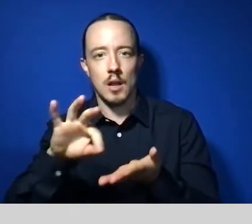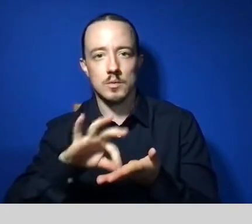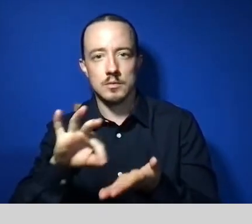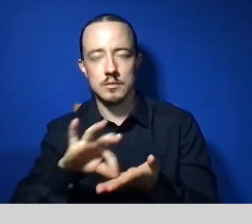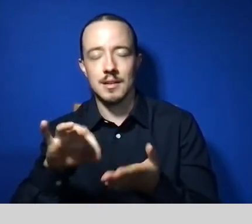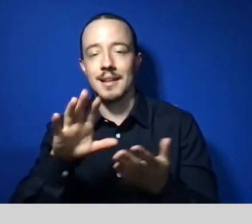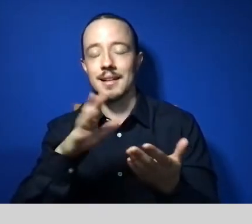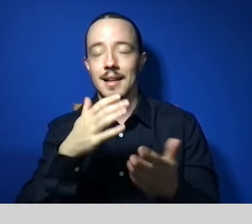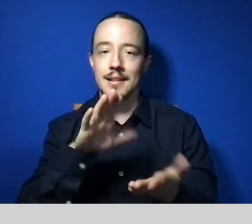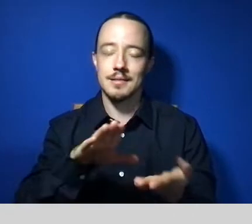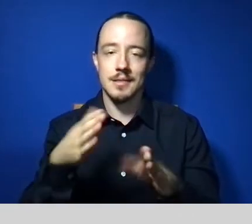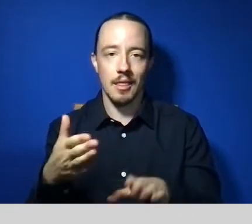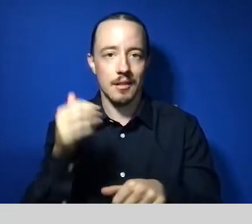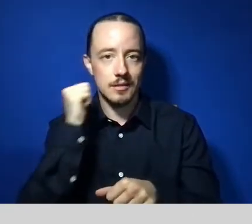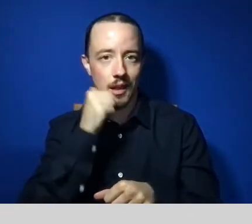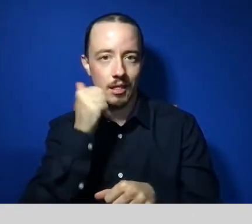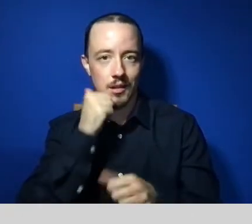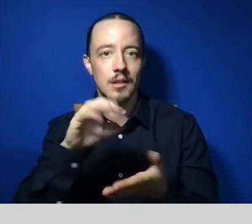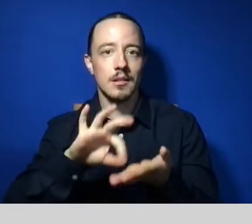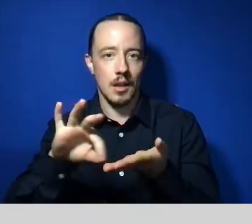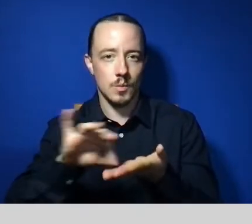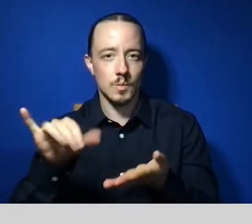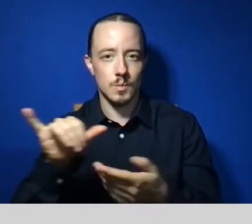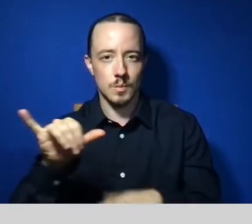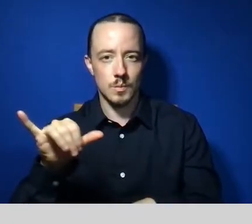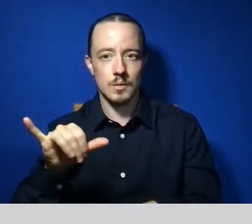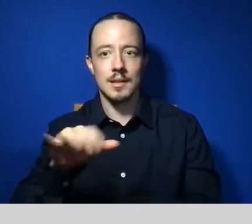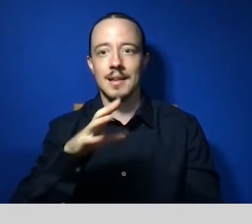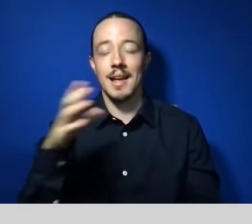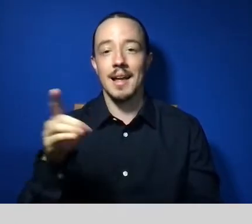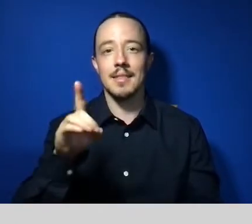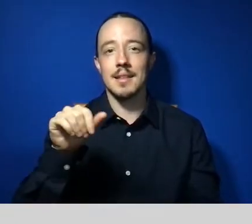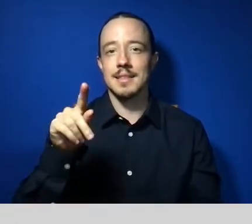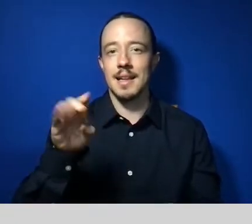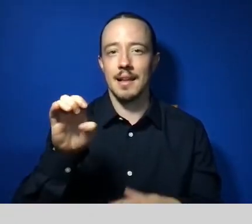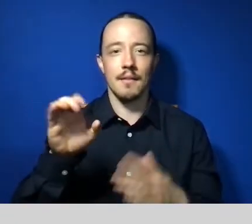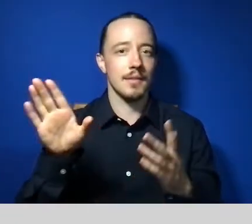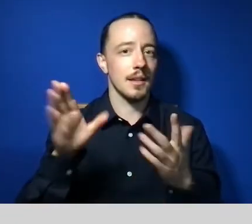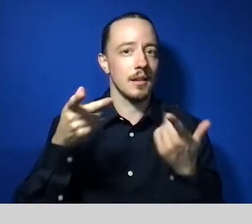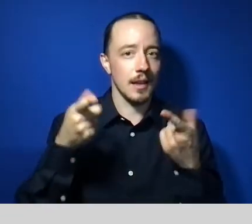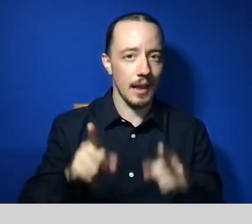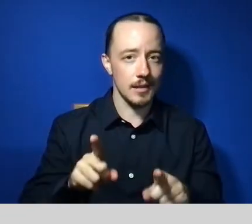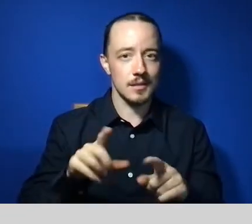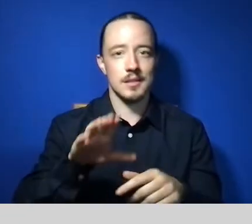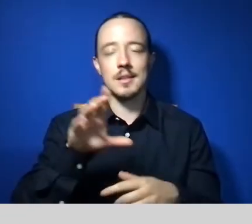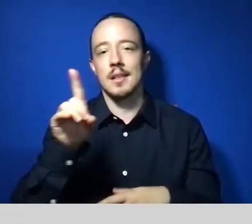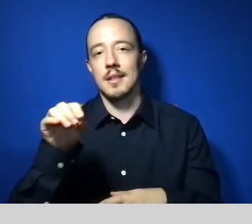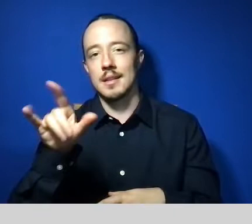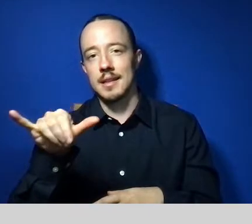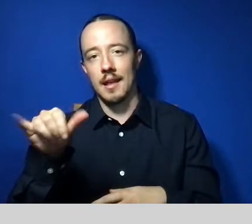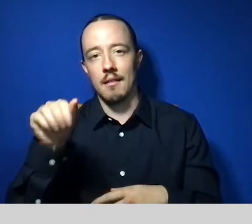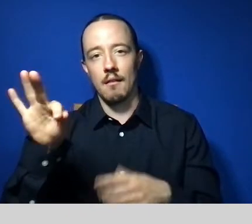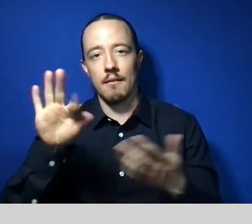and a daily death count as well as the day of the case and the day of the death.